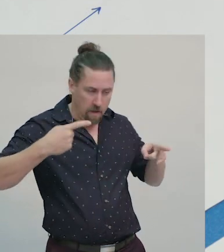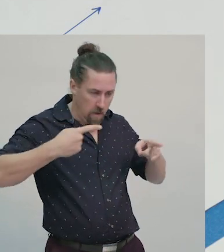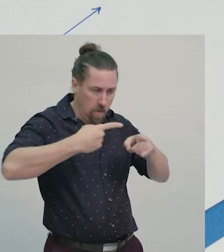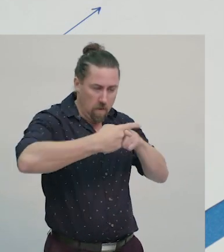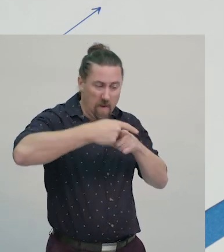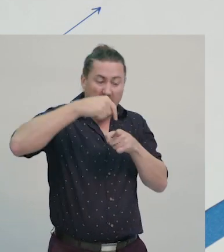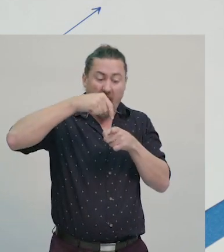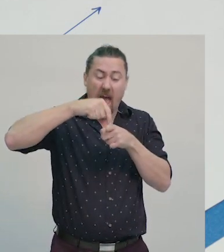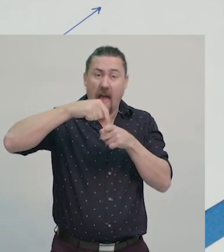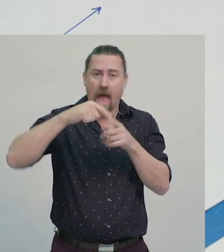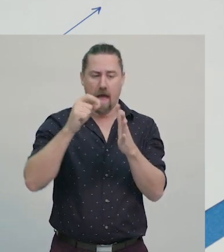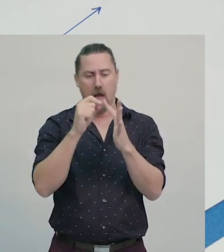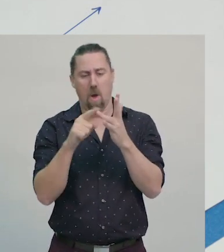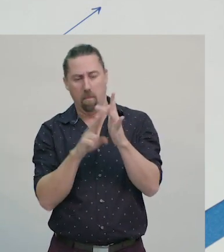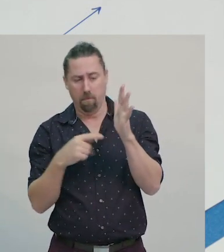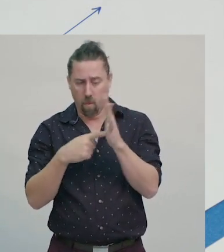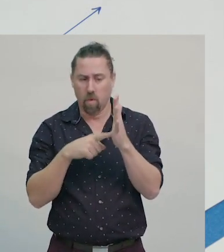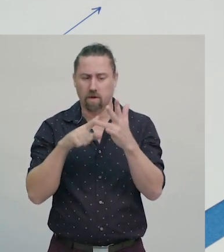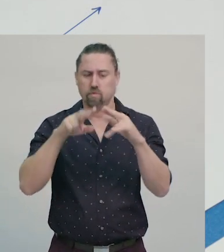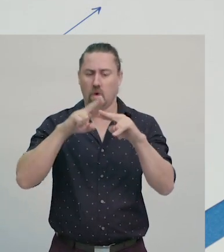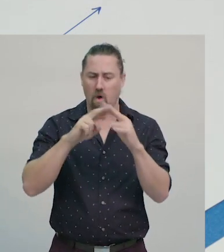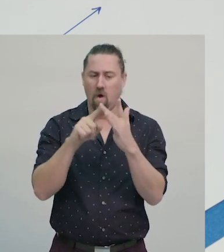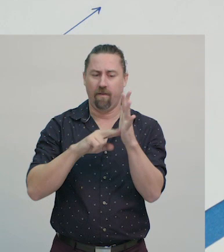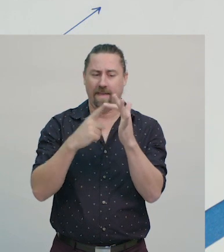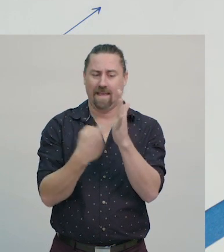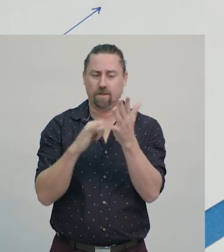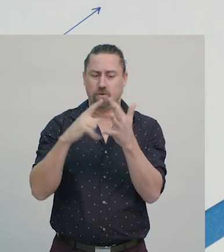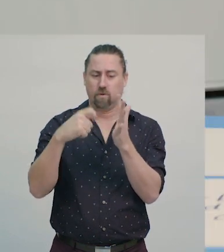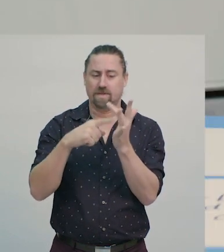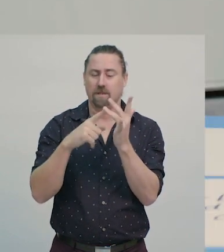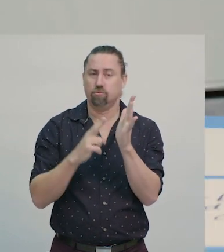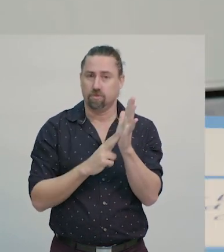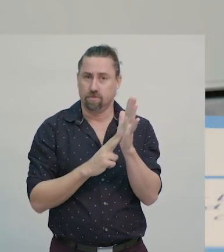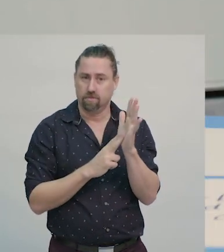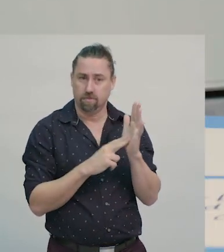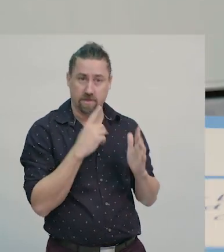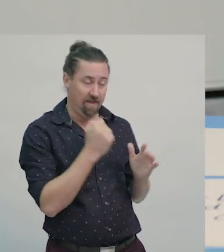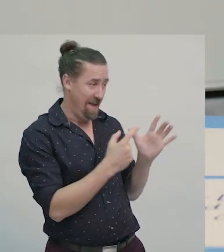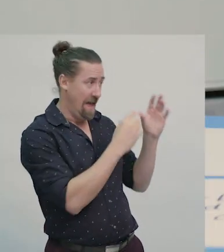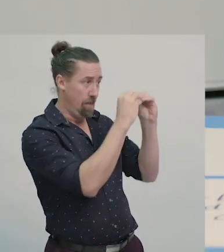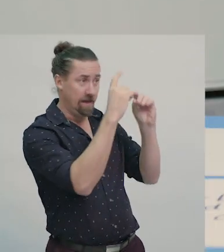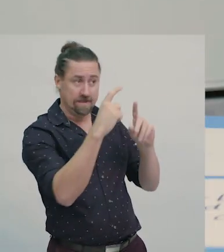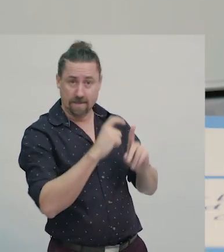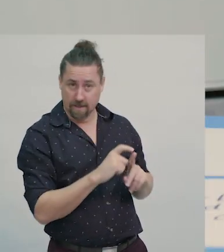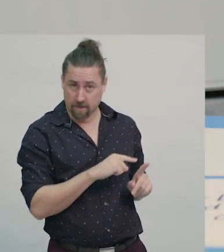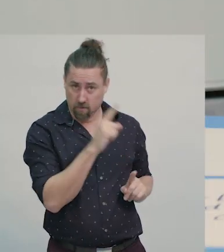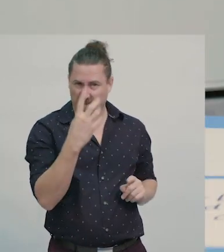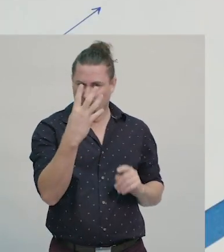We have labelled them A, B, C, and D. Do you remember what adjacent angles are?